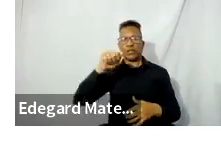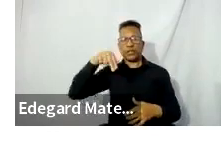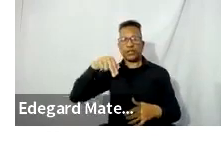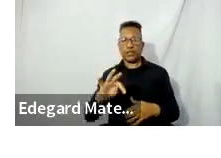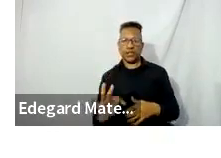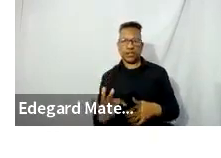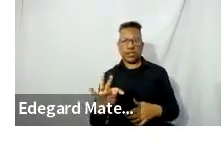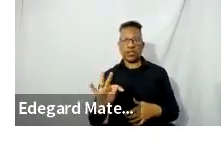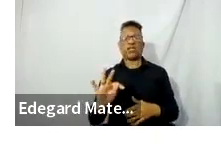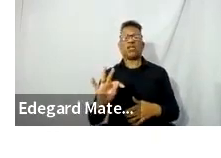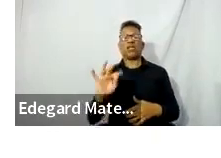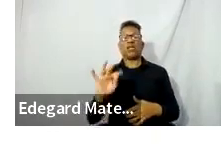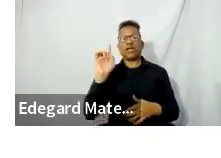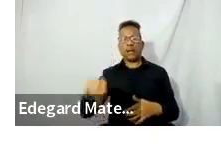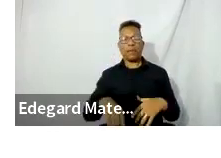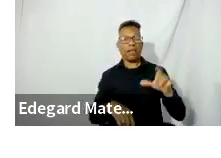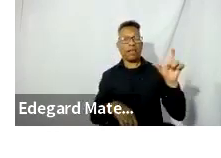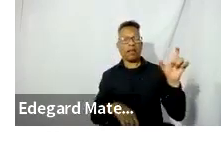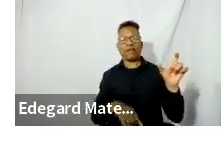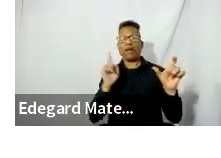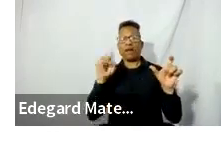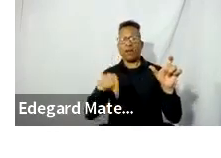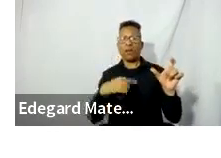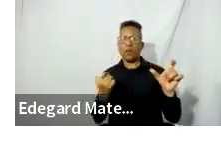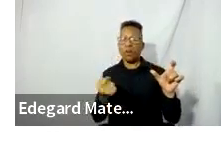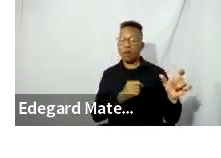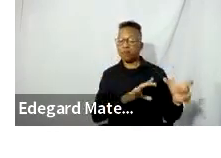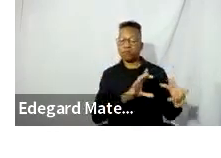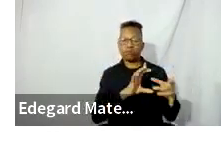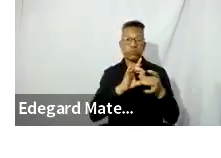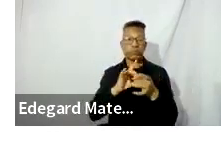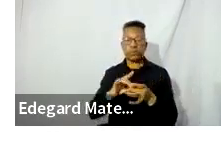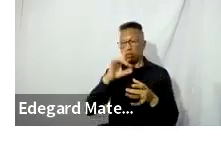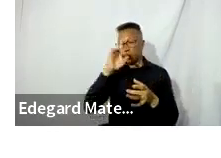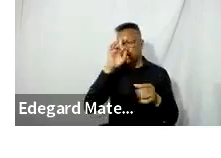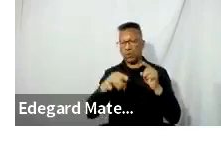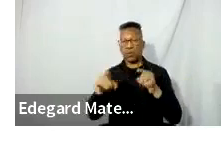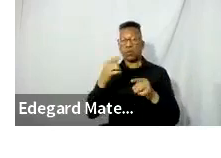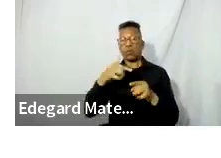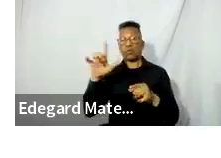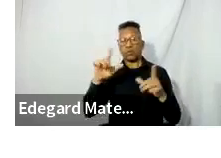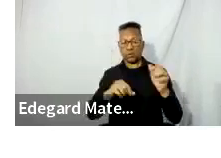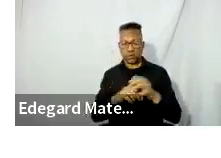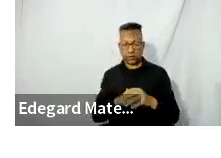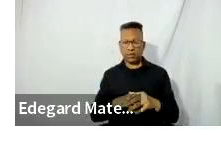According to Janet says, the word was initially a command for others. . Any Then it became complex.